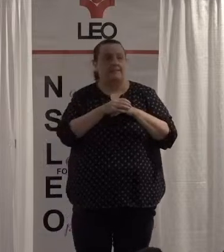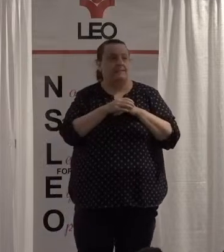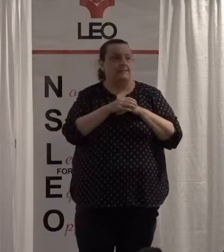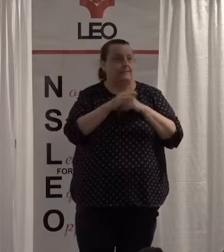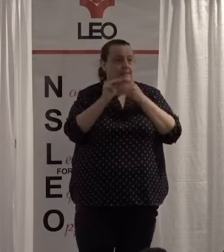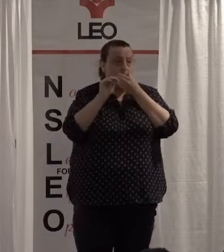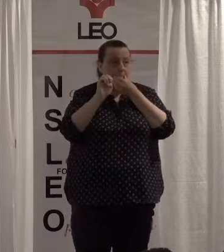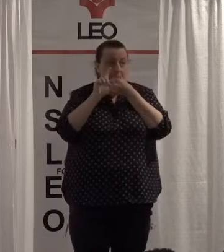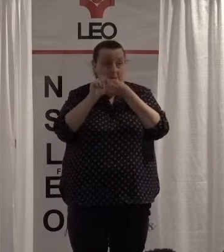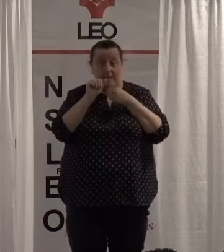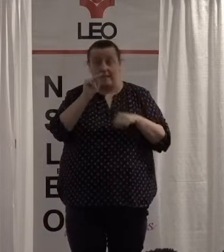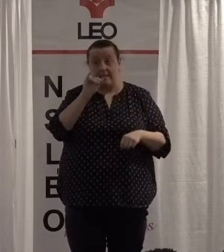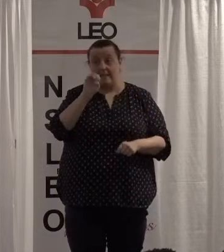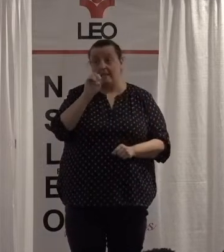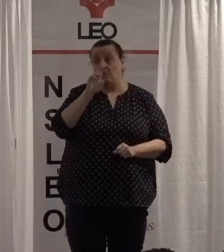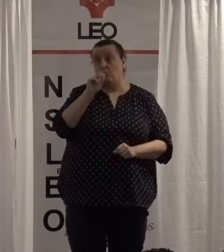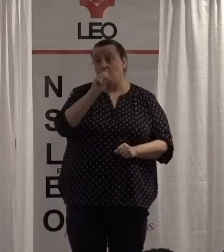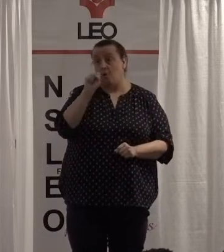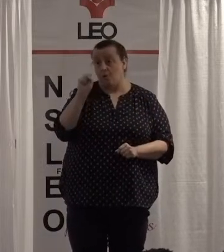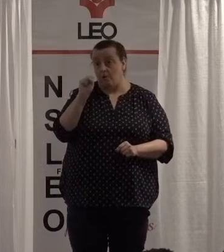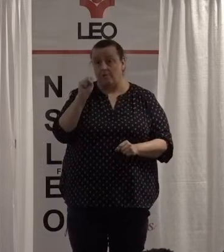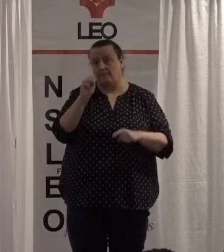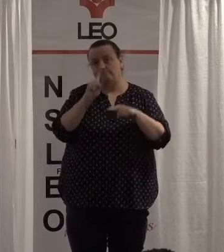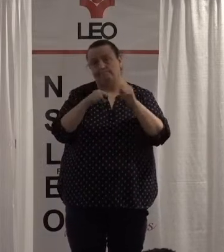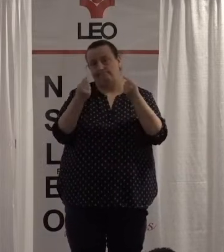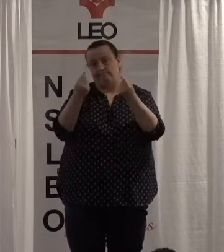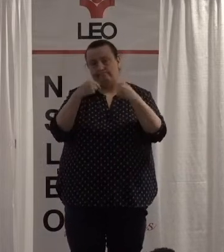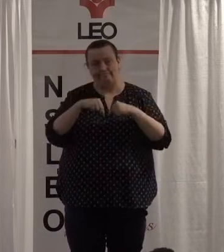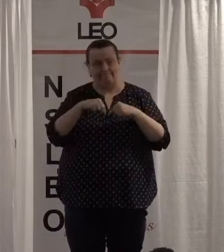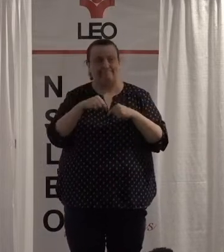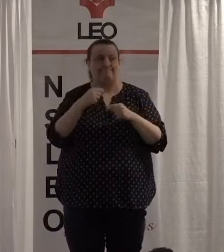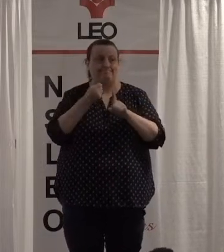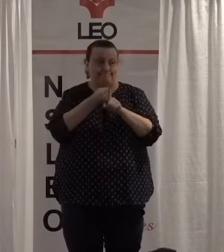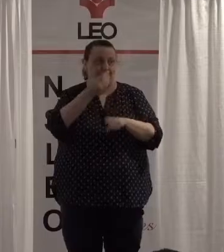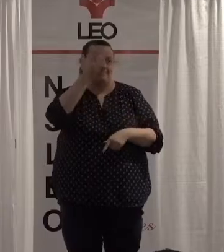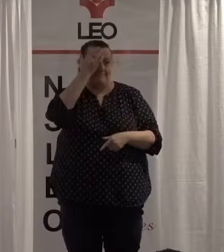IS NOT ABLE TO MAKE IT BECAUSE SHE TOO HAS THE FLU THAT IS GOING AROUND,